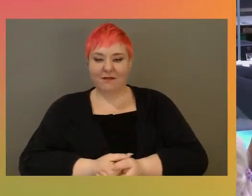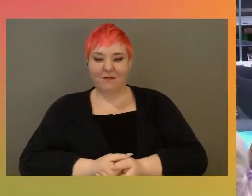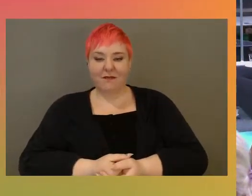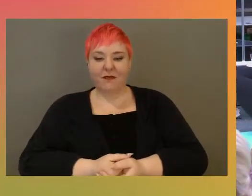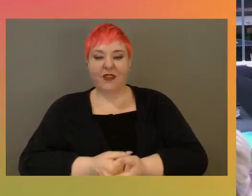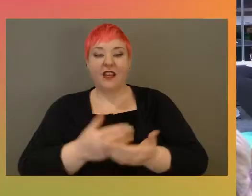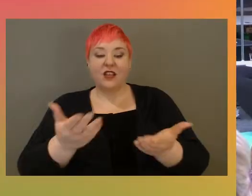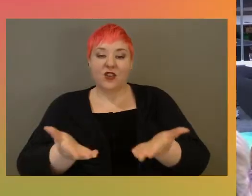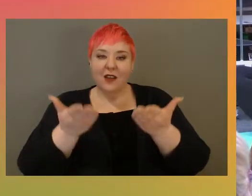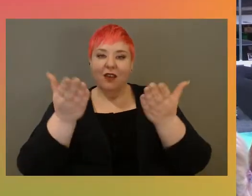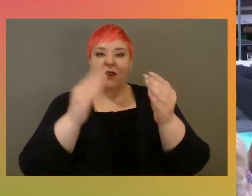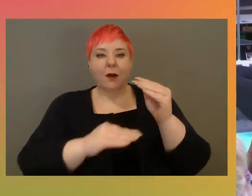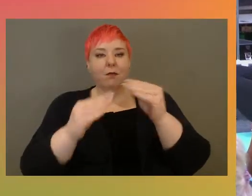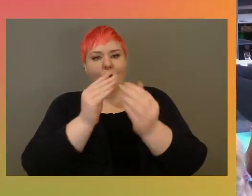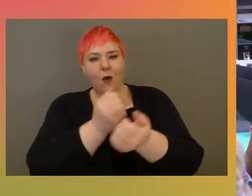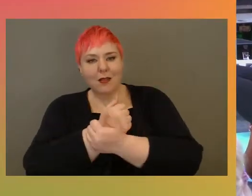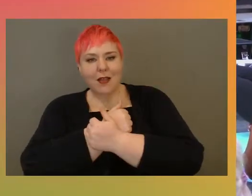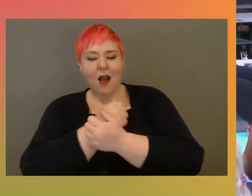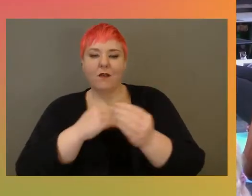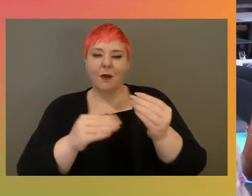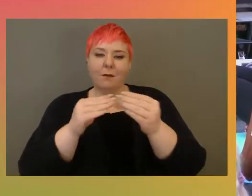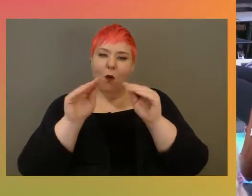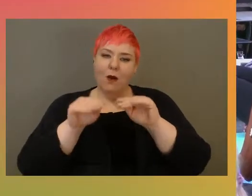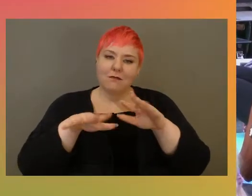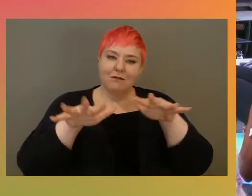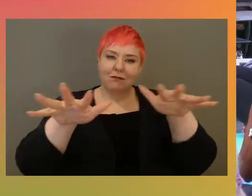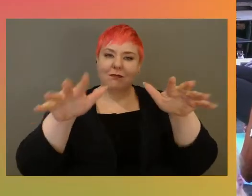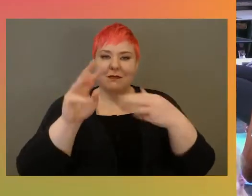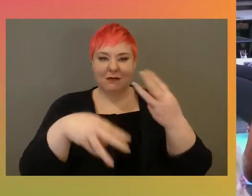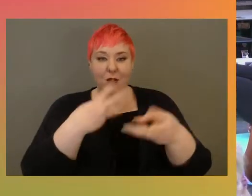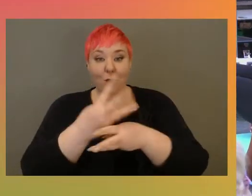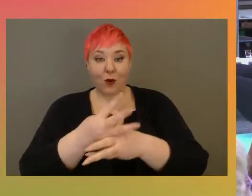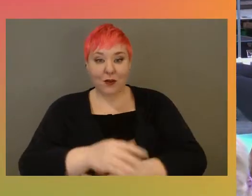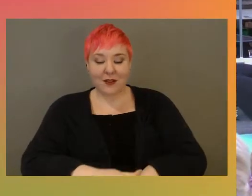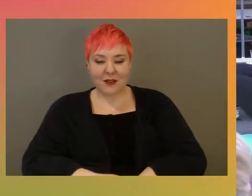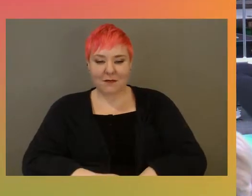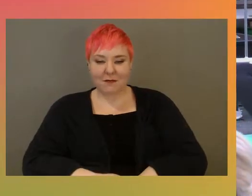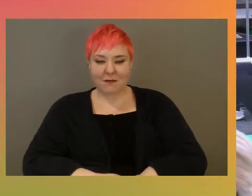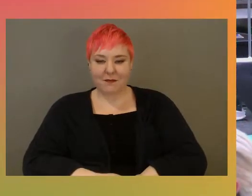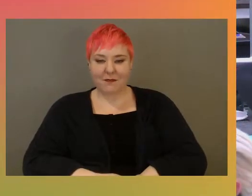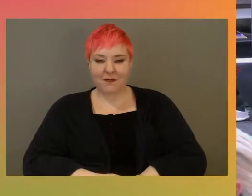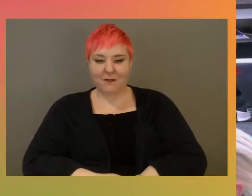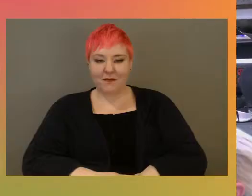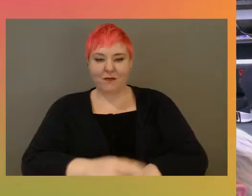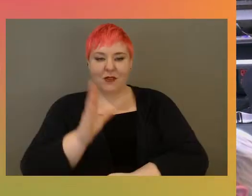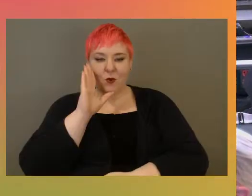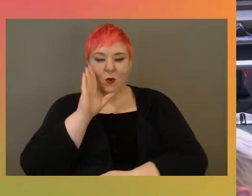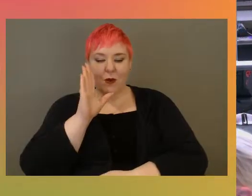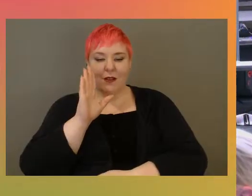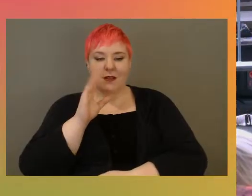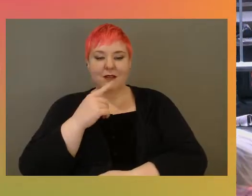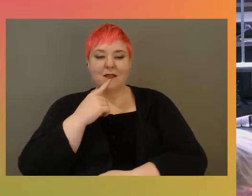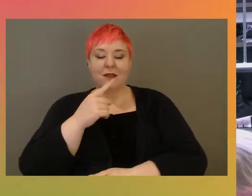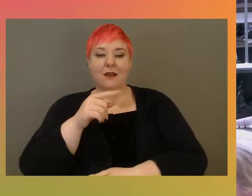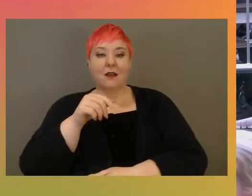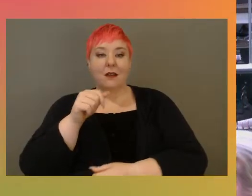PRACTICE TONIGHT, AND ALL THAT MEANS IS, YOU ARE GOING TO OFFER IT UP AS A SERVICE. RIGHT? YOU ARE GIVING EXTRA JUICE,